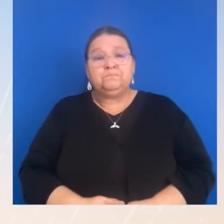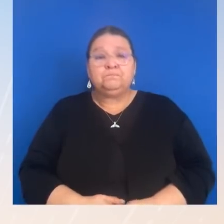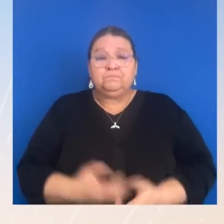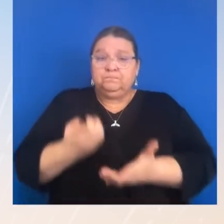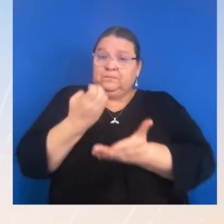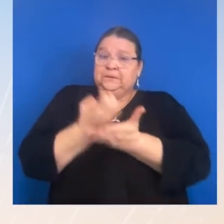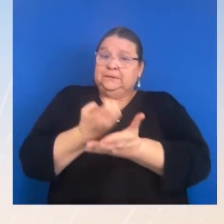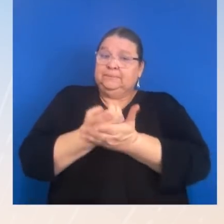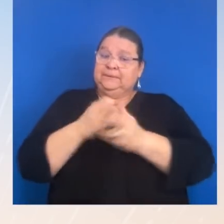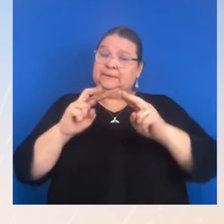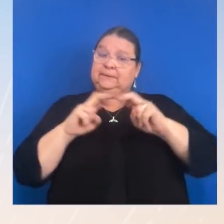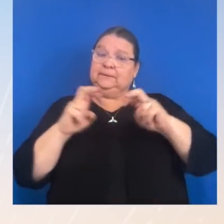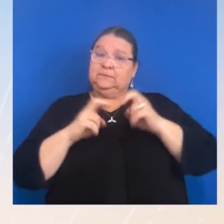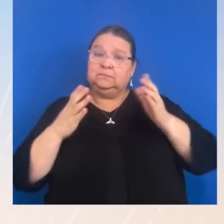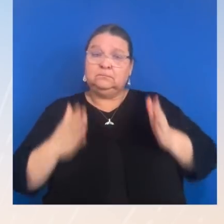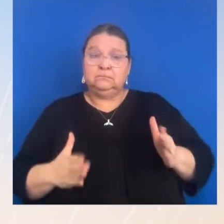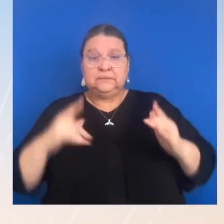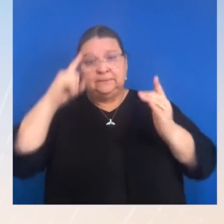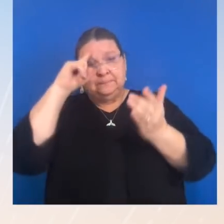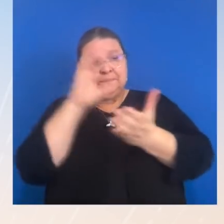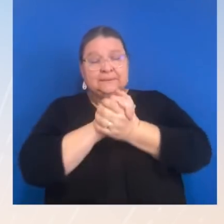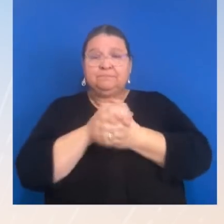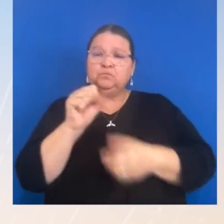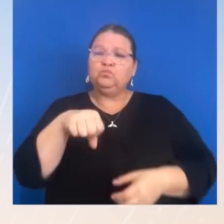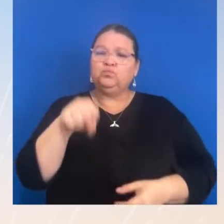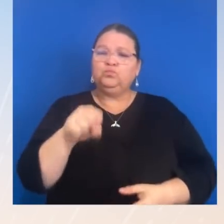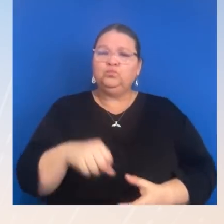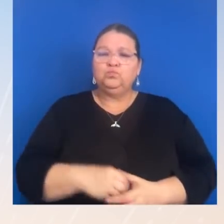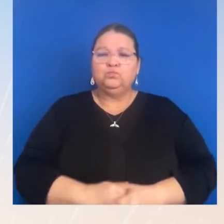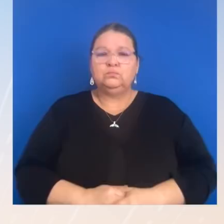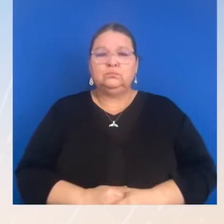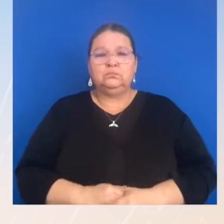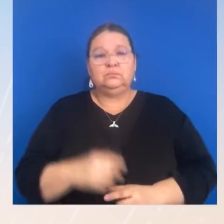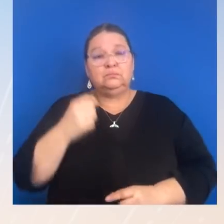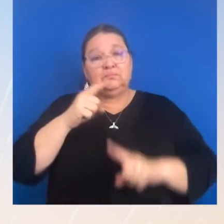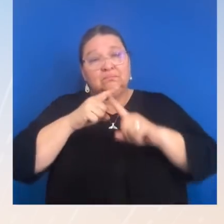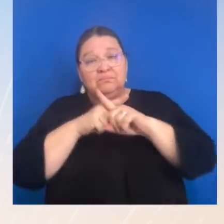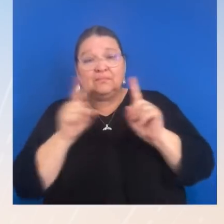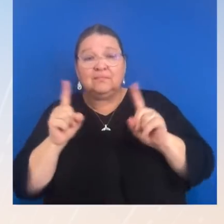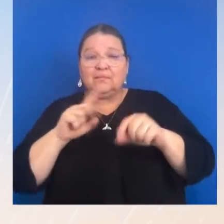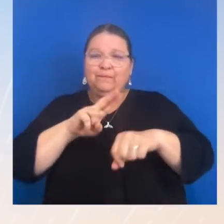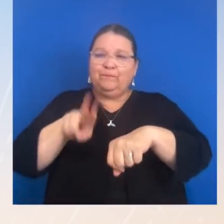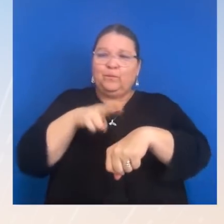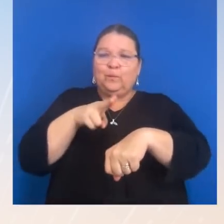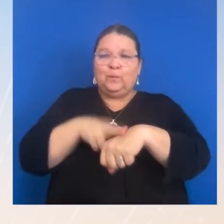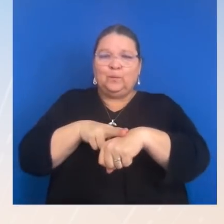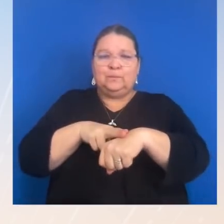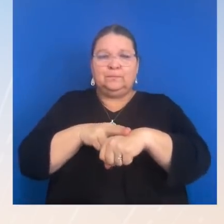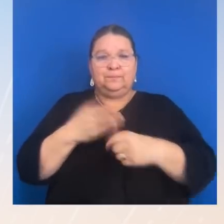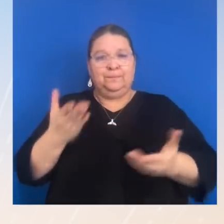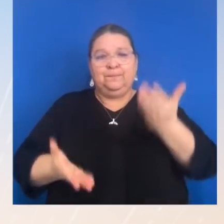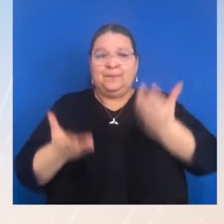But there is also no question that inflation may be higher for the next few months than it would have been without the Russia --